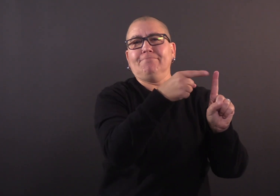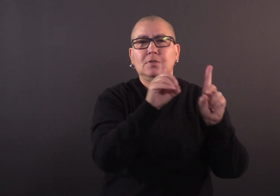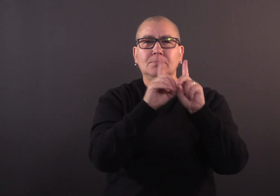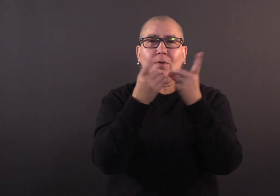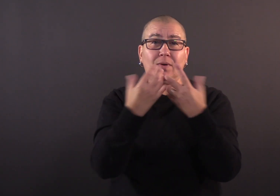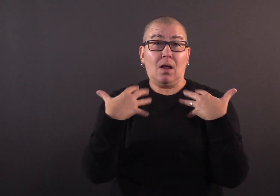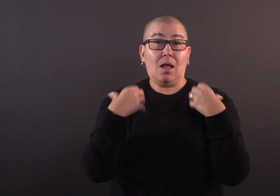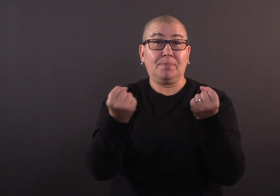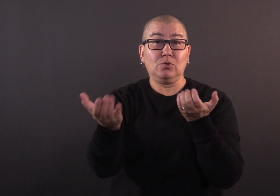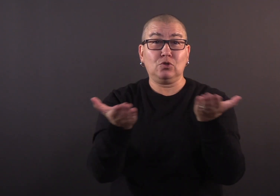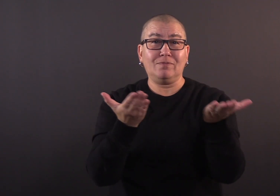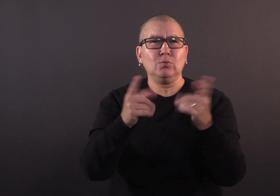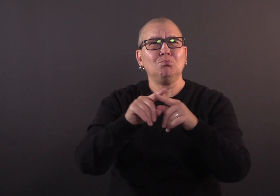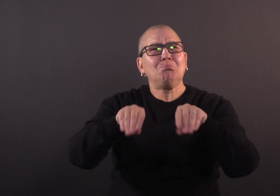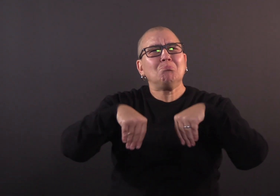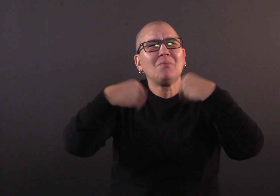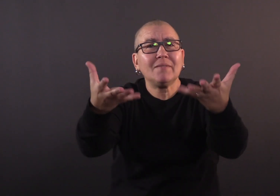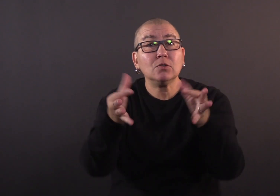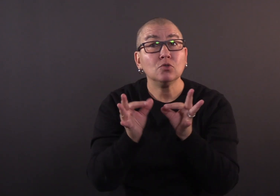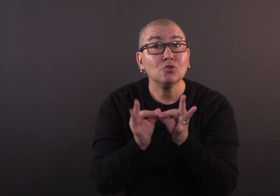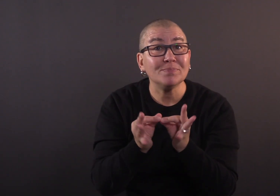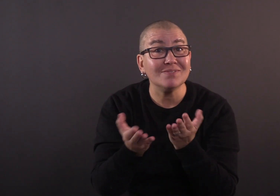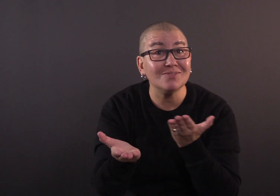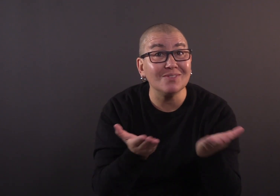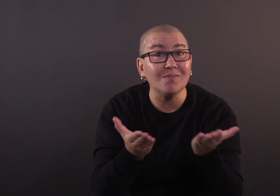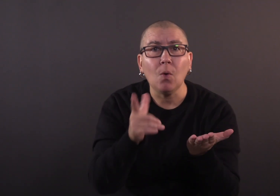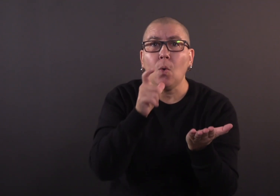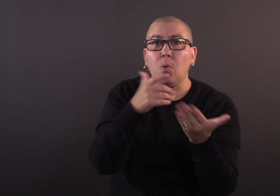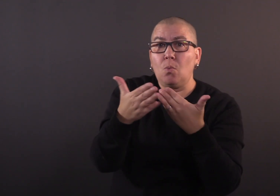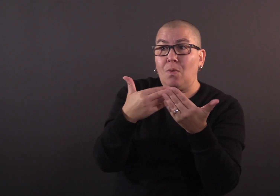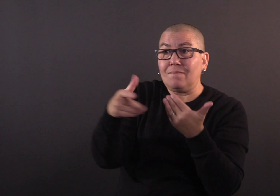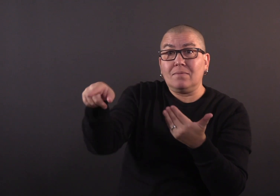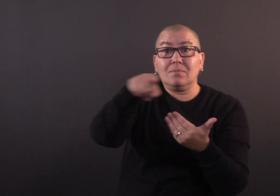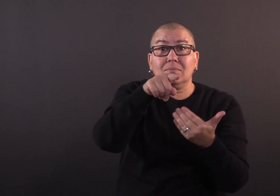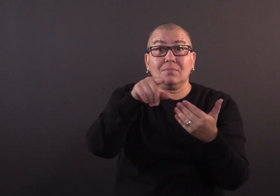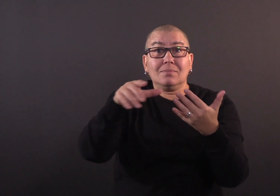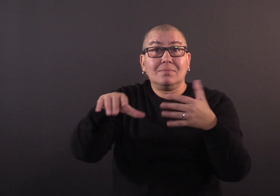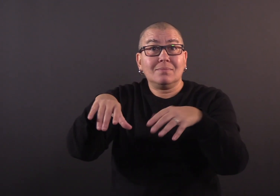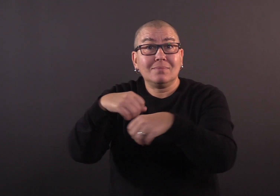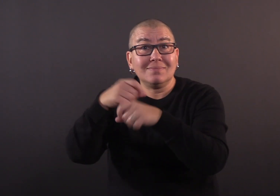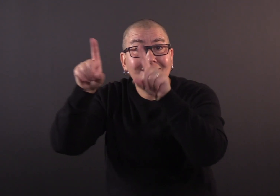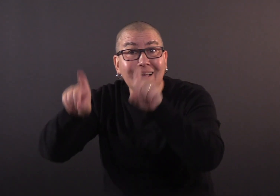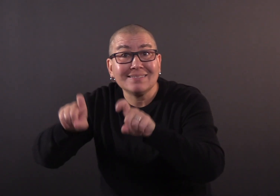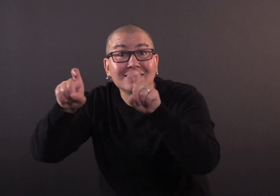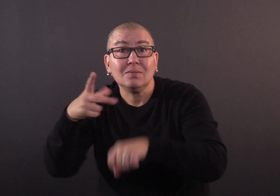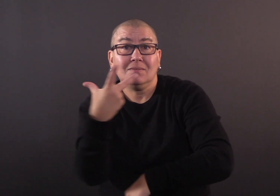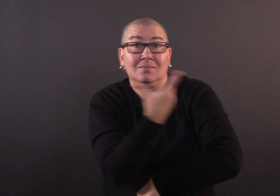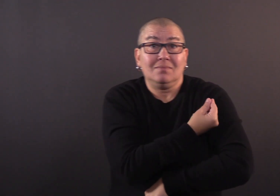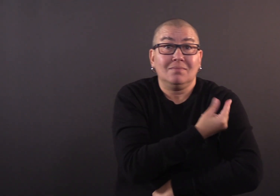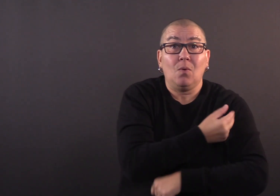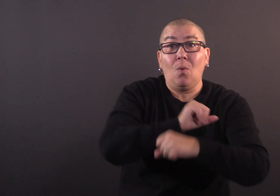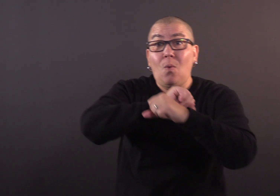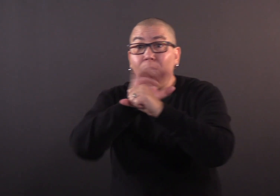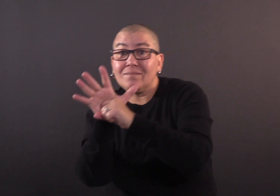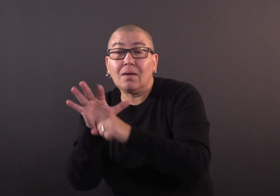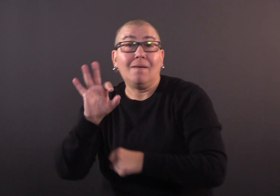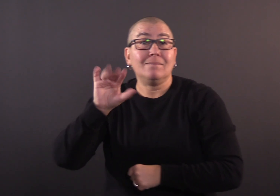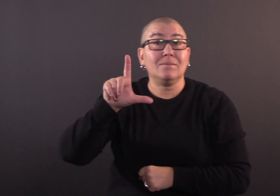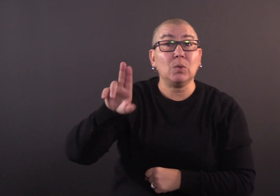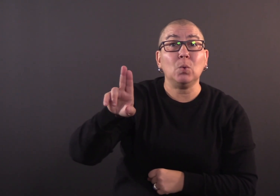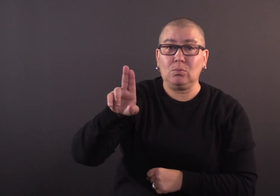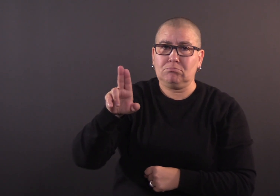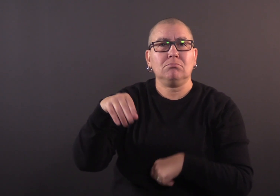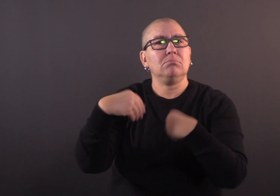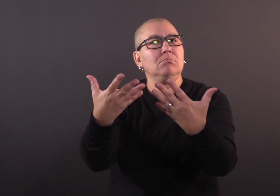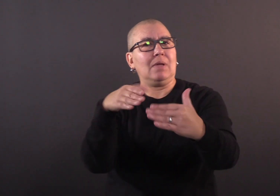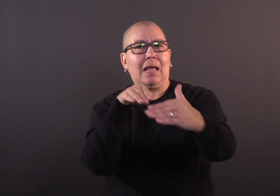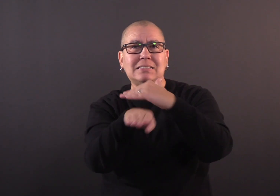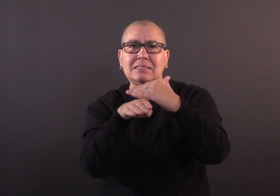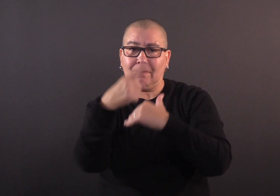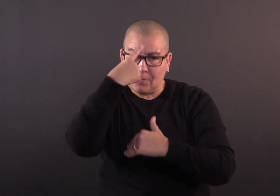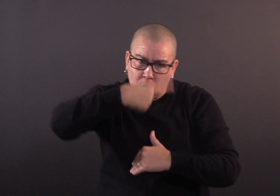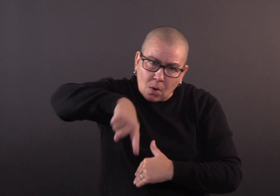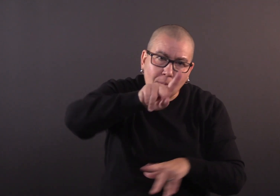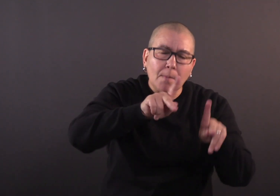and flu accessible to people who are deaf, deafblind, and hard of hearing.